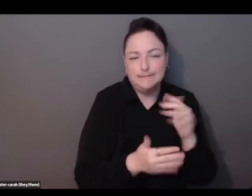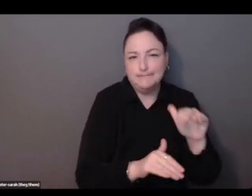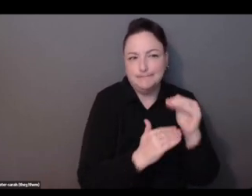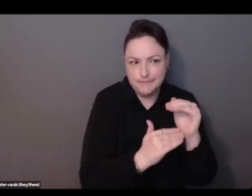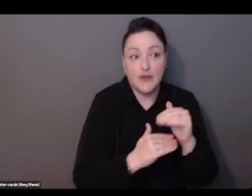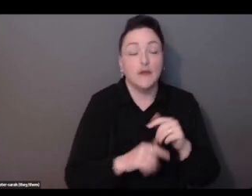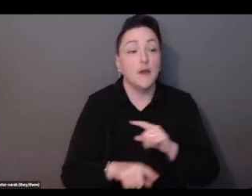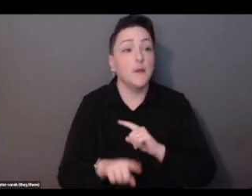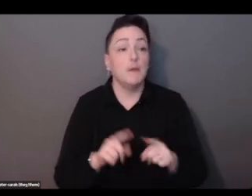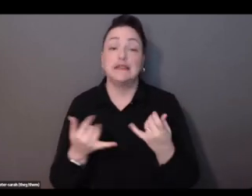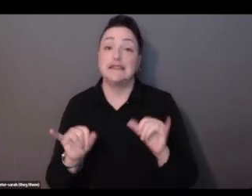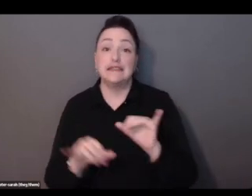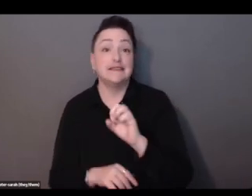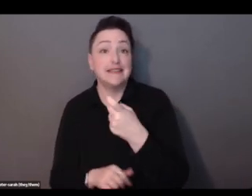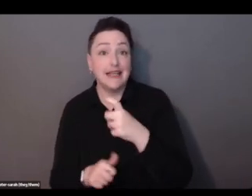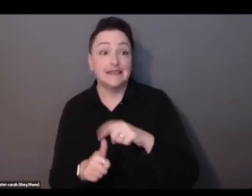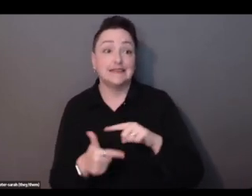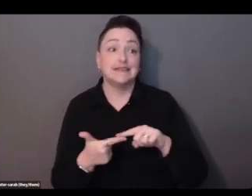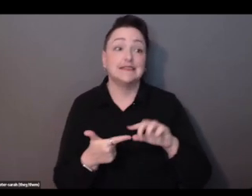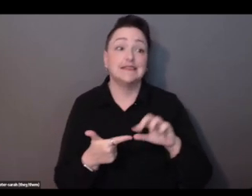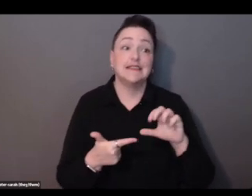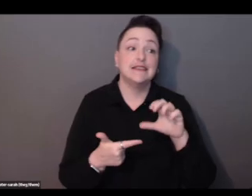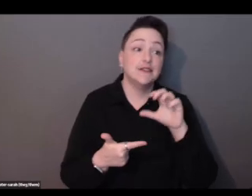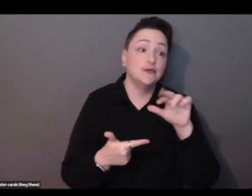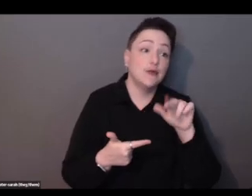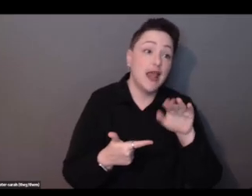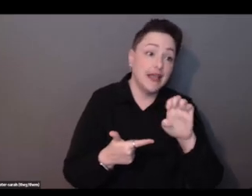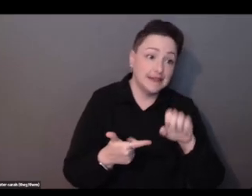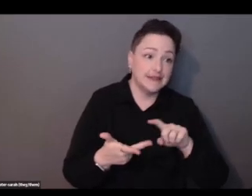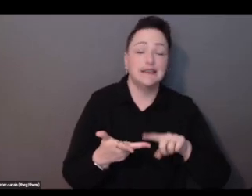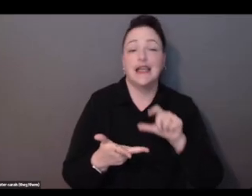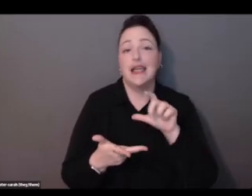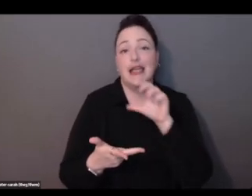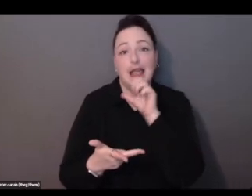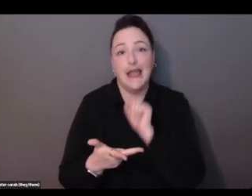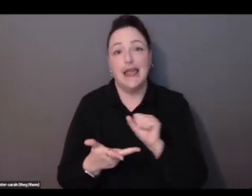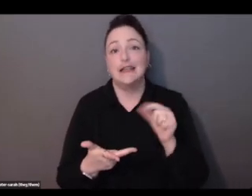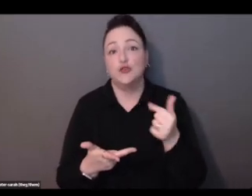We're comparing here the percentage of adults receiving